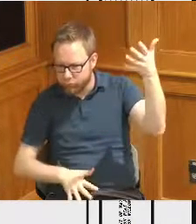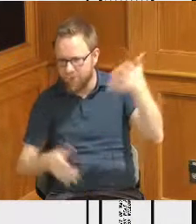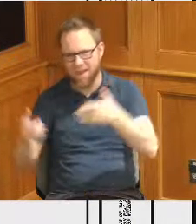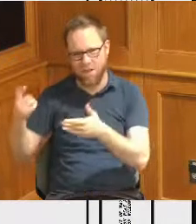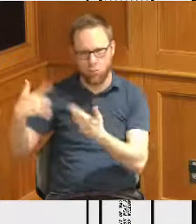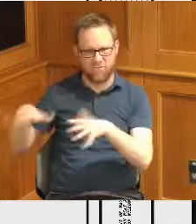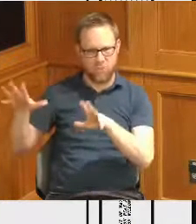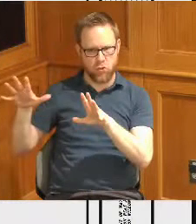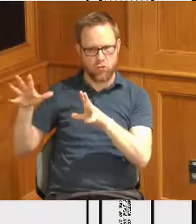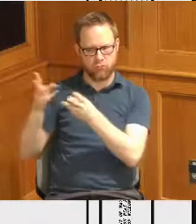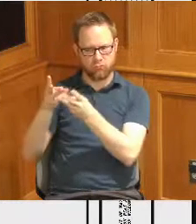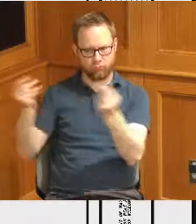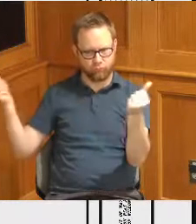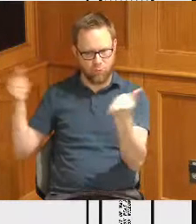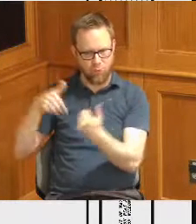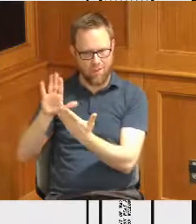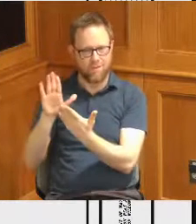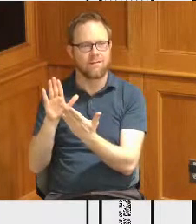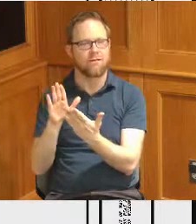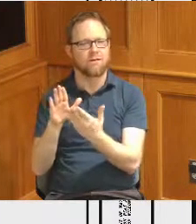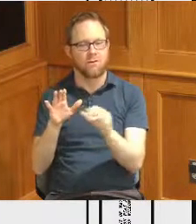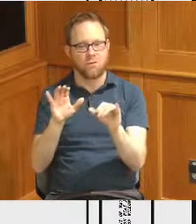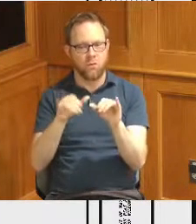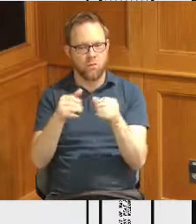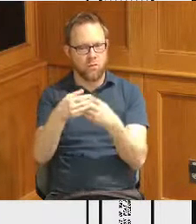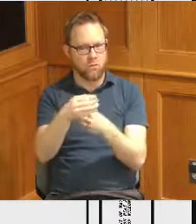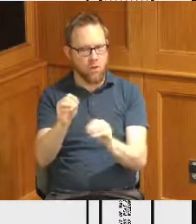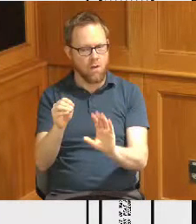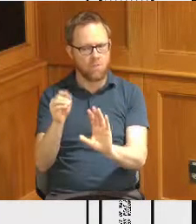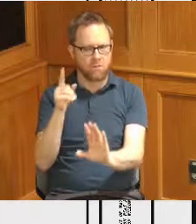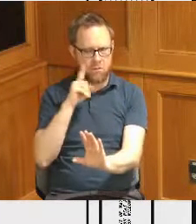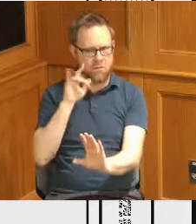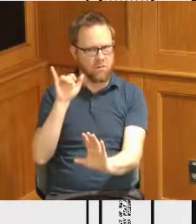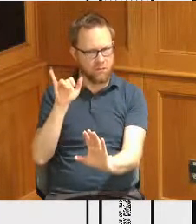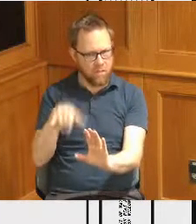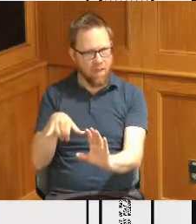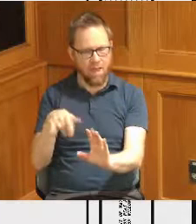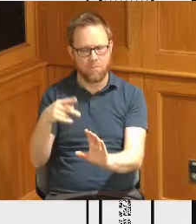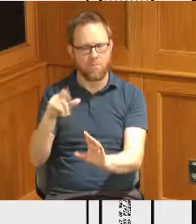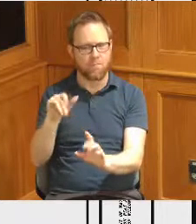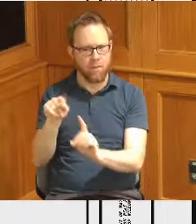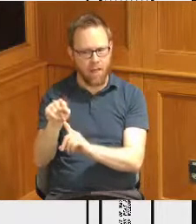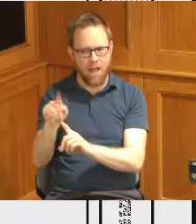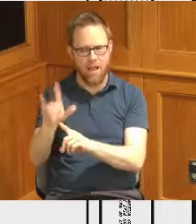and the Engineer's office finds that the platin legal descriptions are acceptable and we recommend